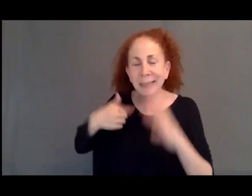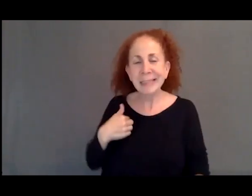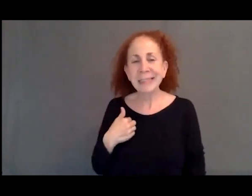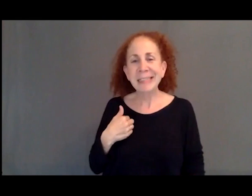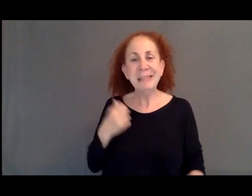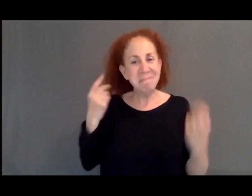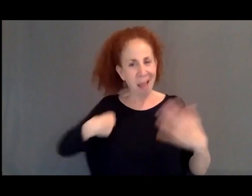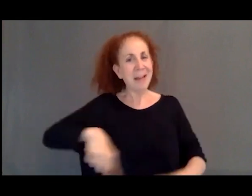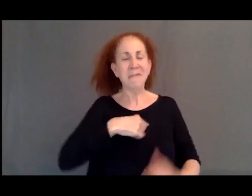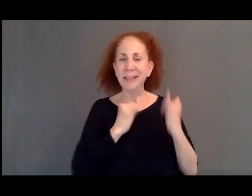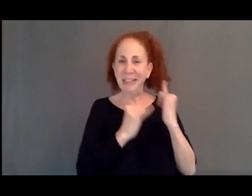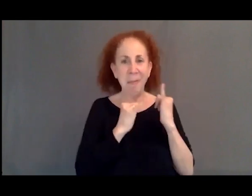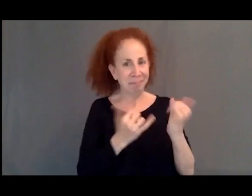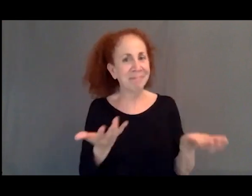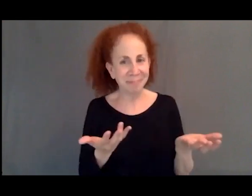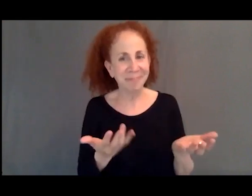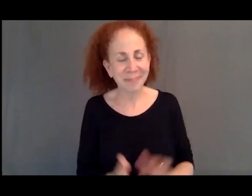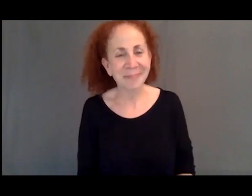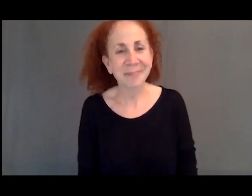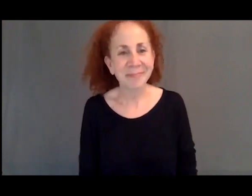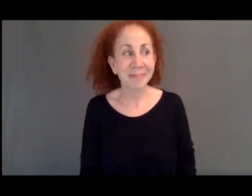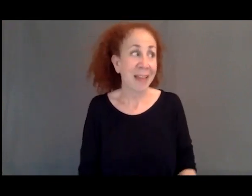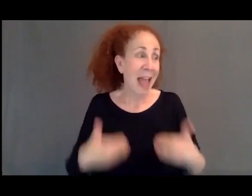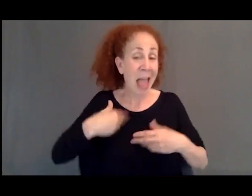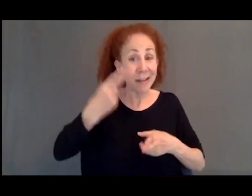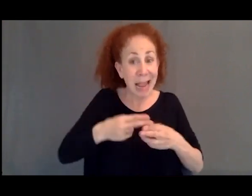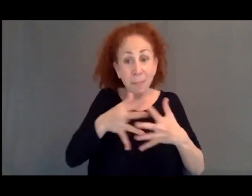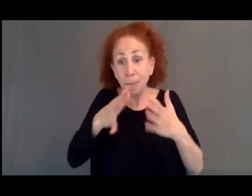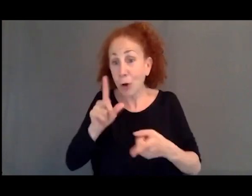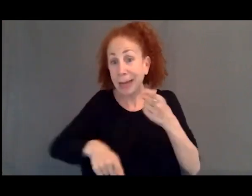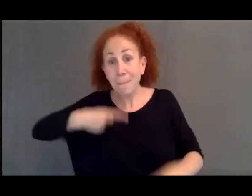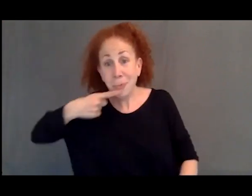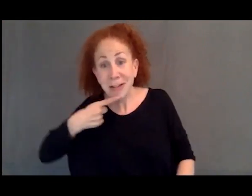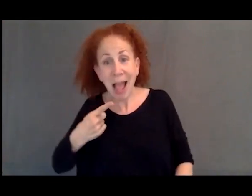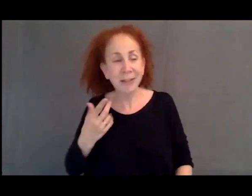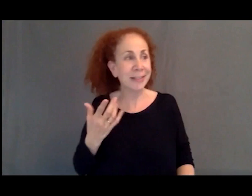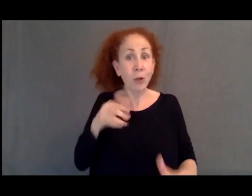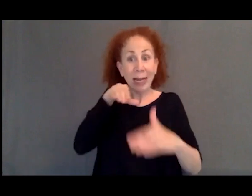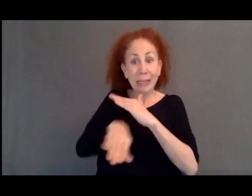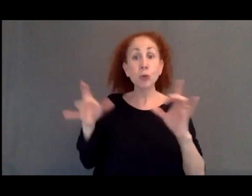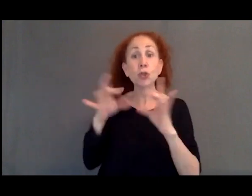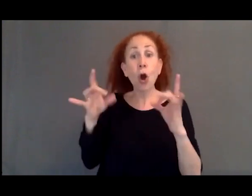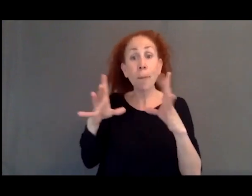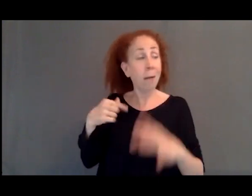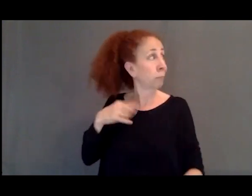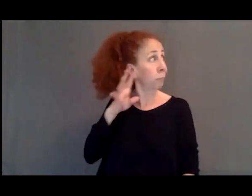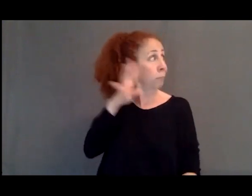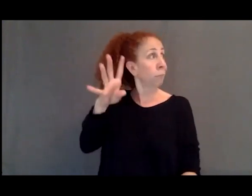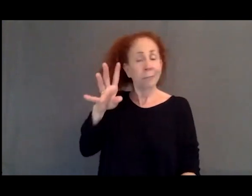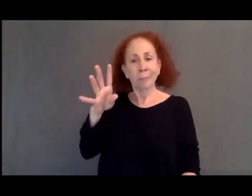I think, that many of us with unpronounceable names face of going to the Starbucks and coming up with a fake name.